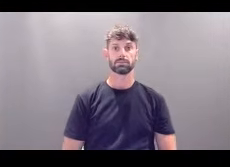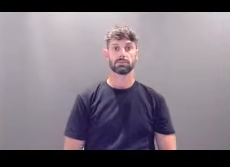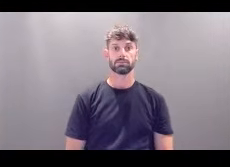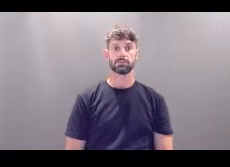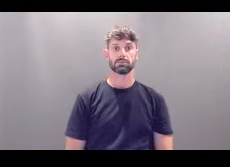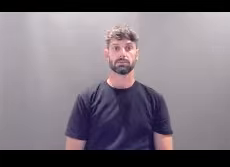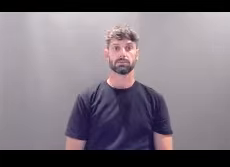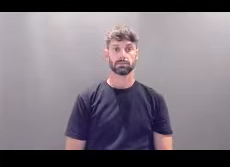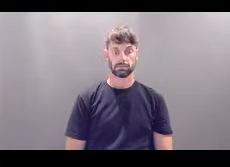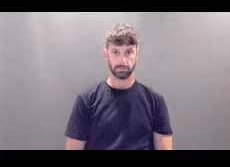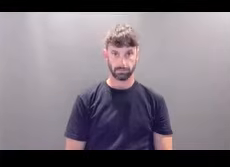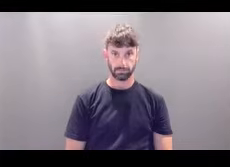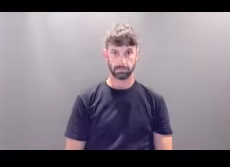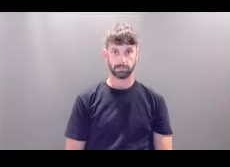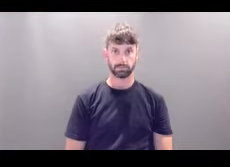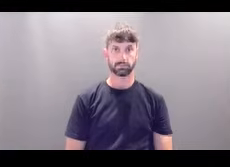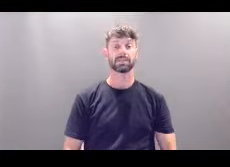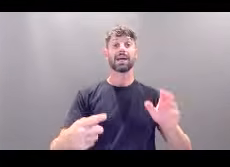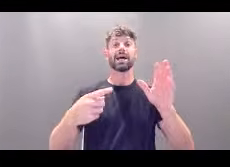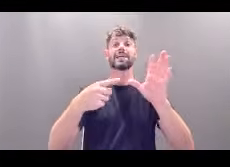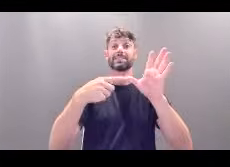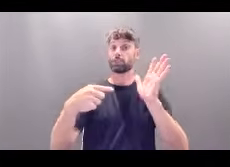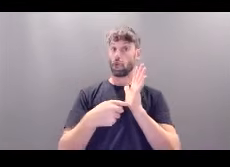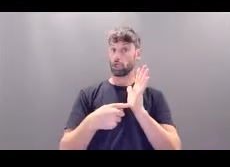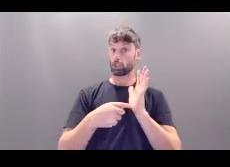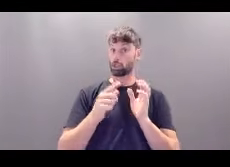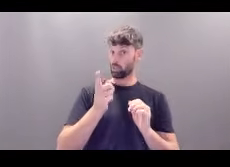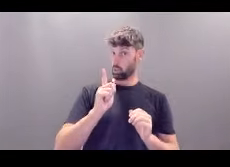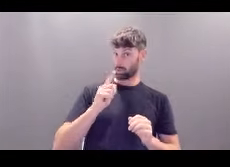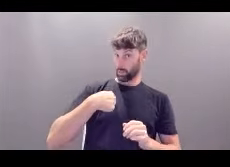The assistive technology we fund must be value for money compared